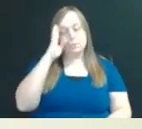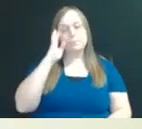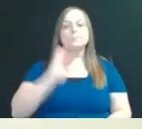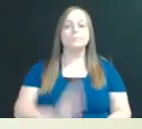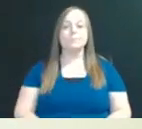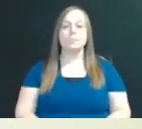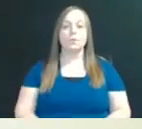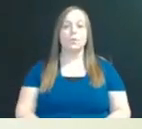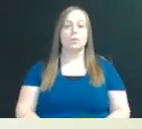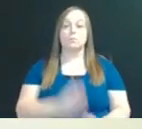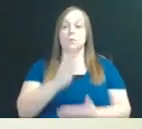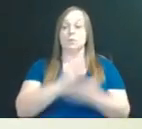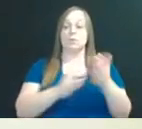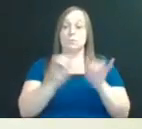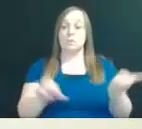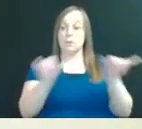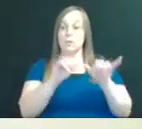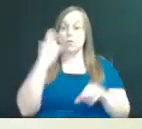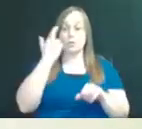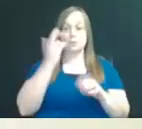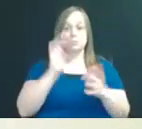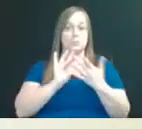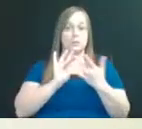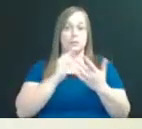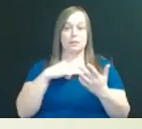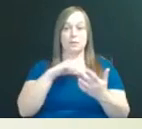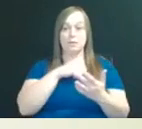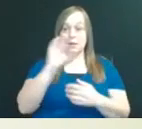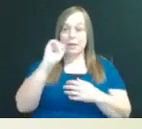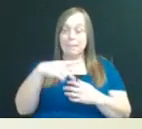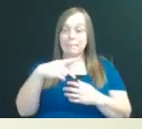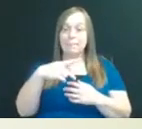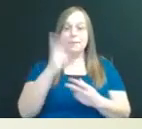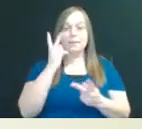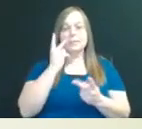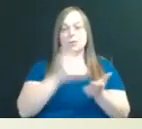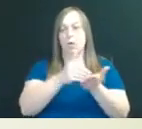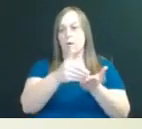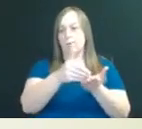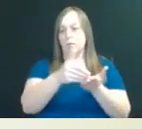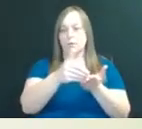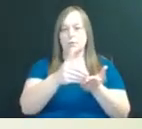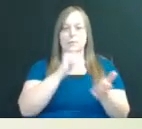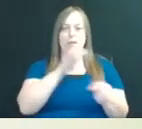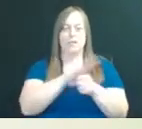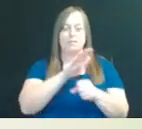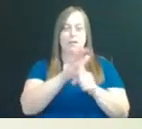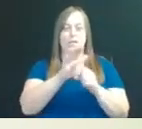So here's some common reasons to contact CAP. We see this a lot like lack of communication with counselor.